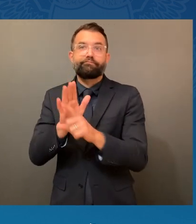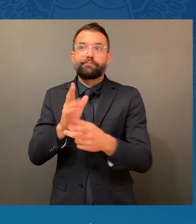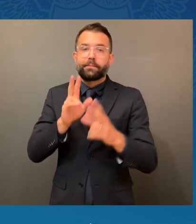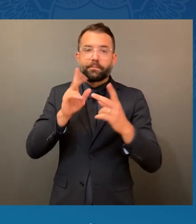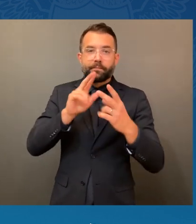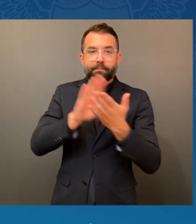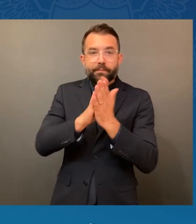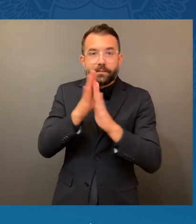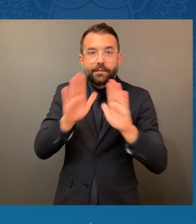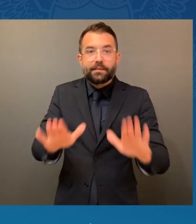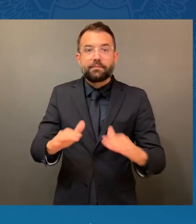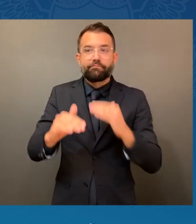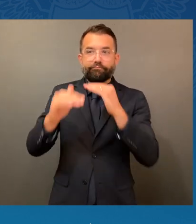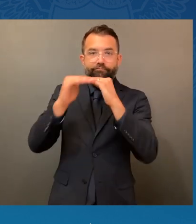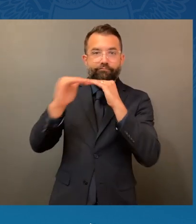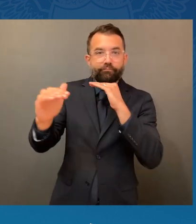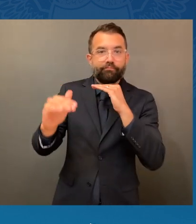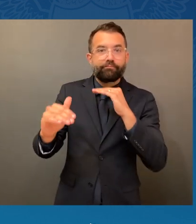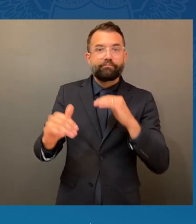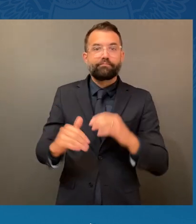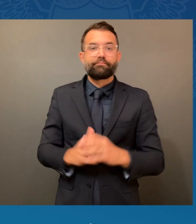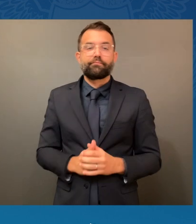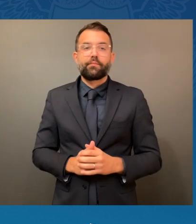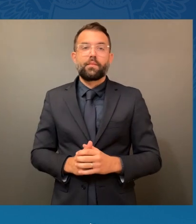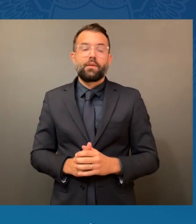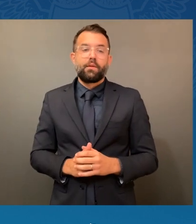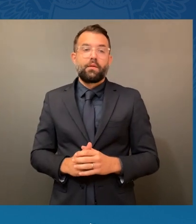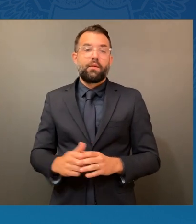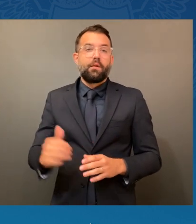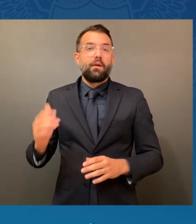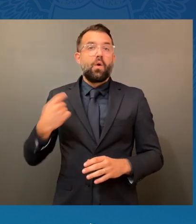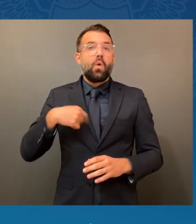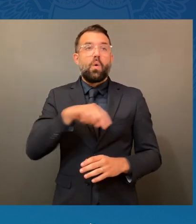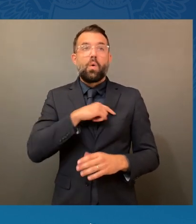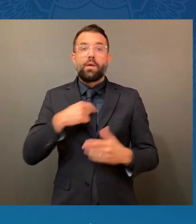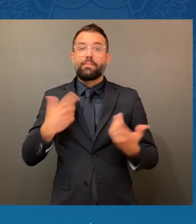and that our presence here is enduring.